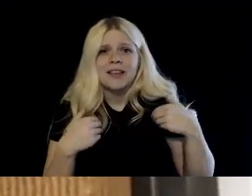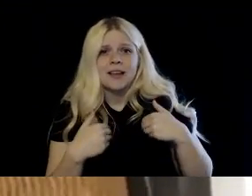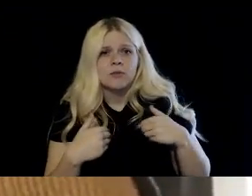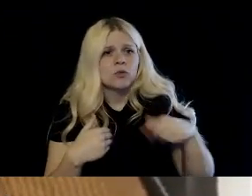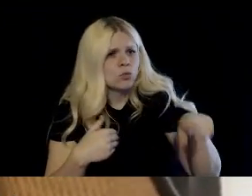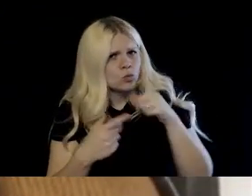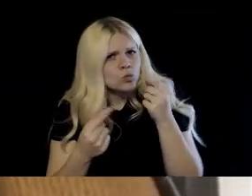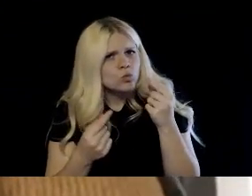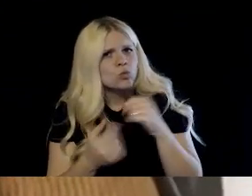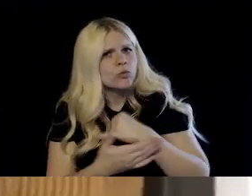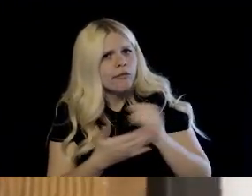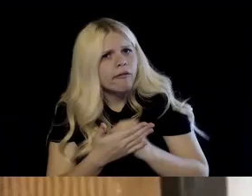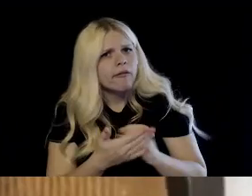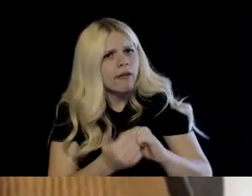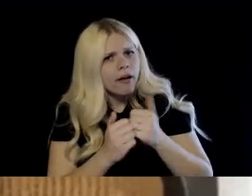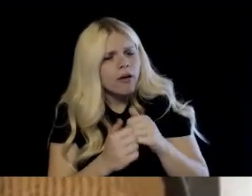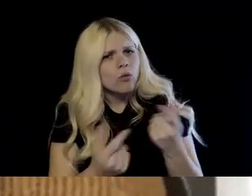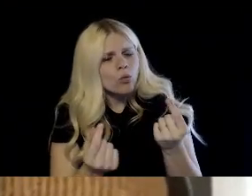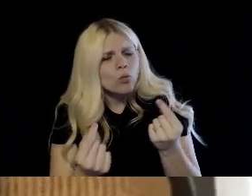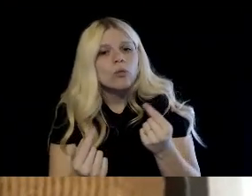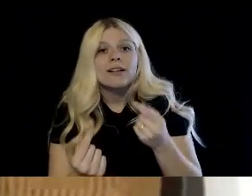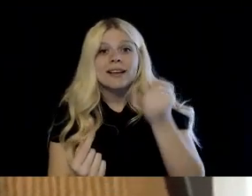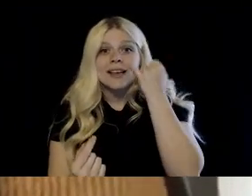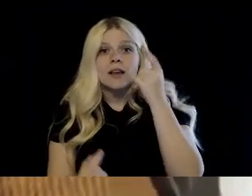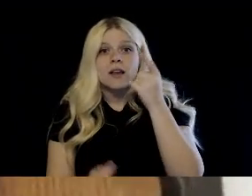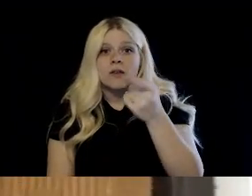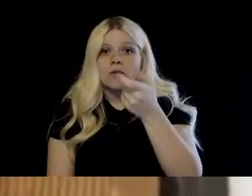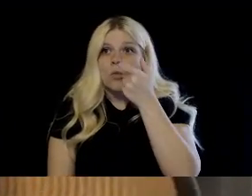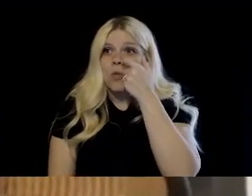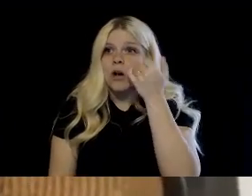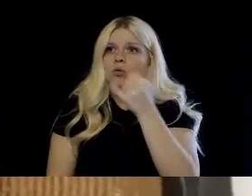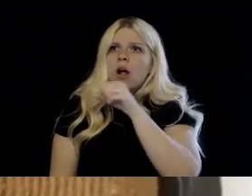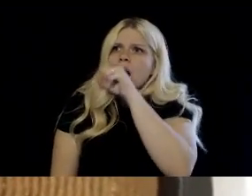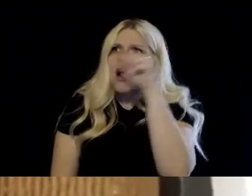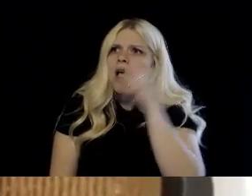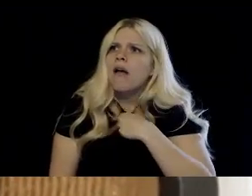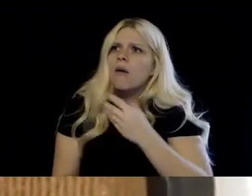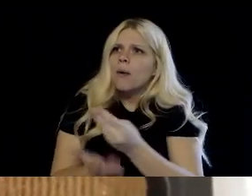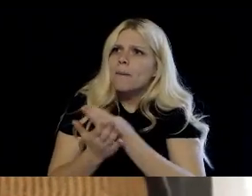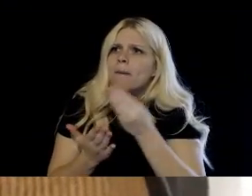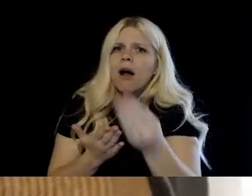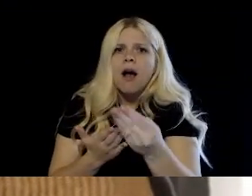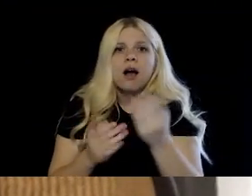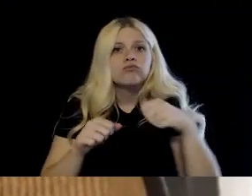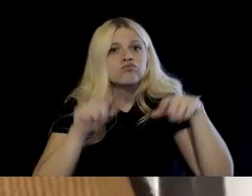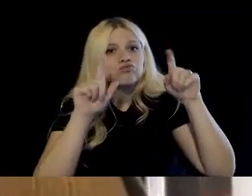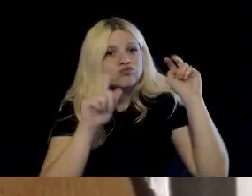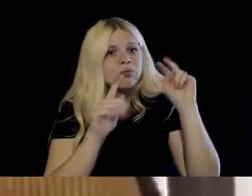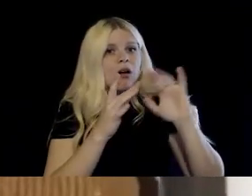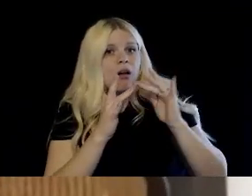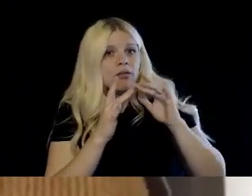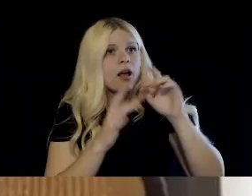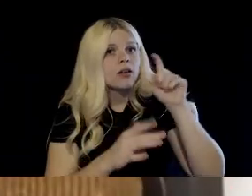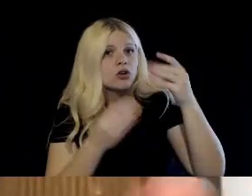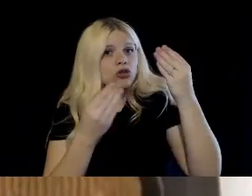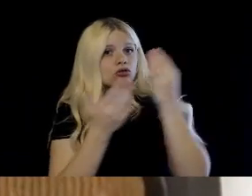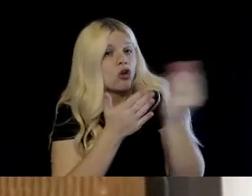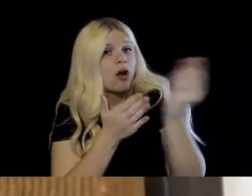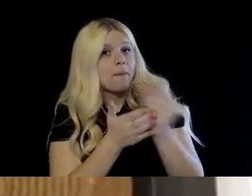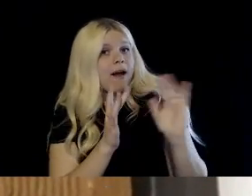If you saw artwork that you loved today, or you want to see what other species we have, go to hoglezoo.org. Click on "Shop Online". Go down to